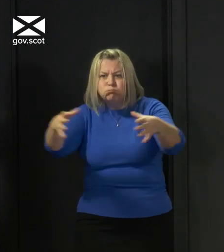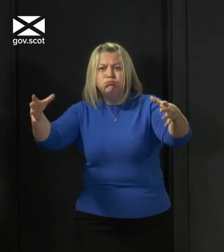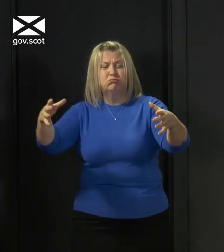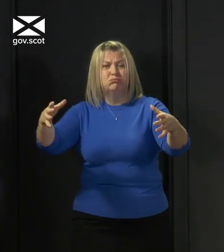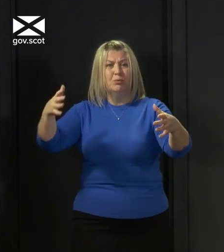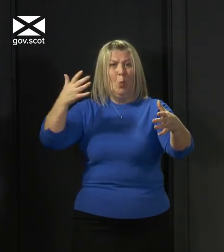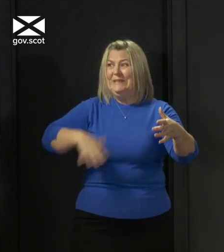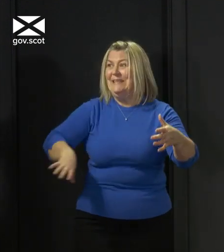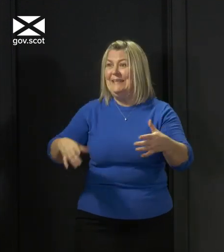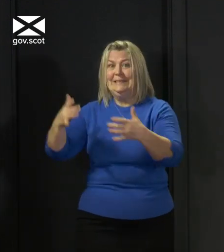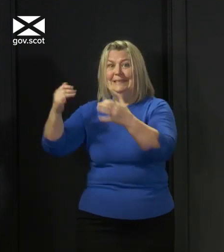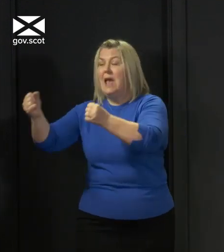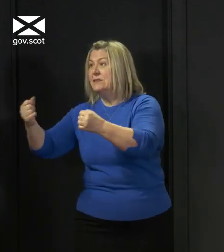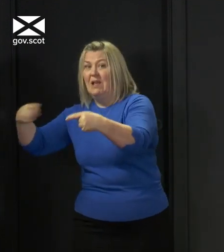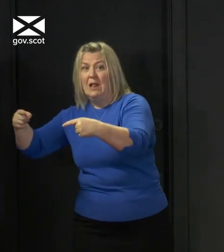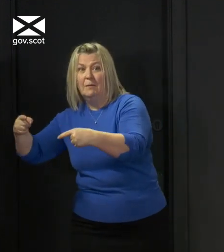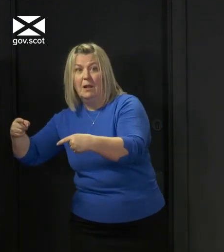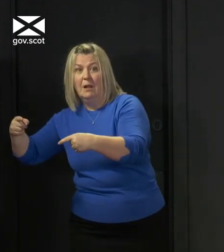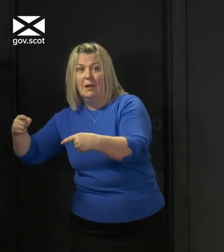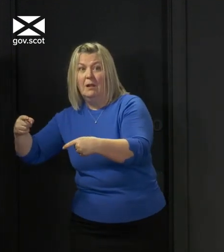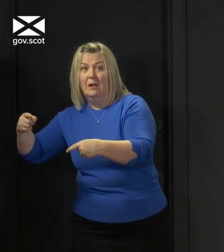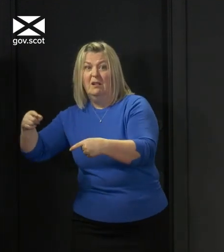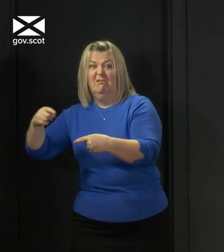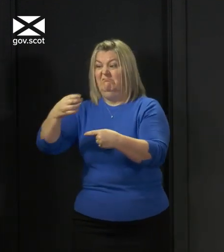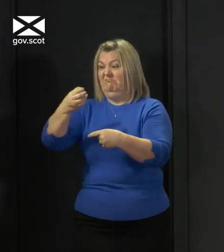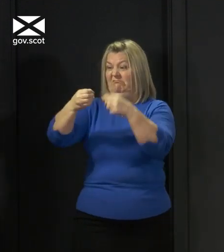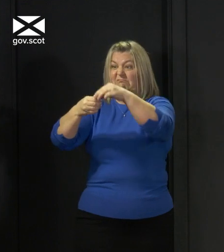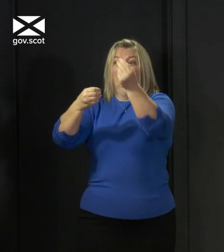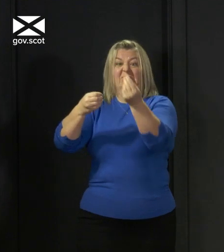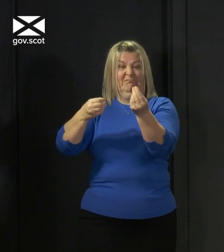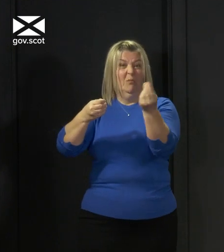need it's not a lack of money or an unwillingness to invest that money so I